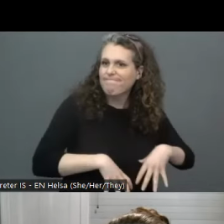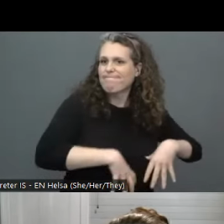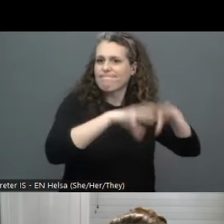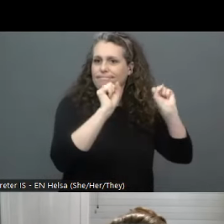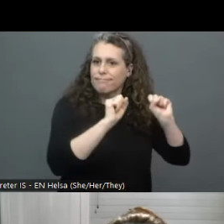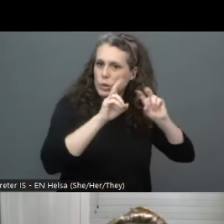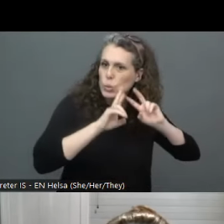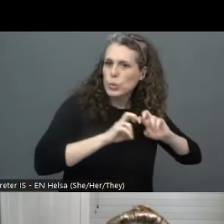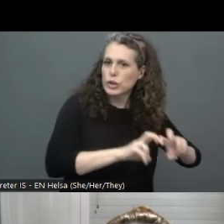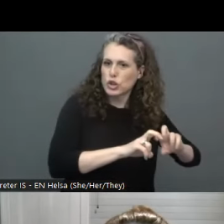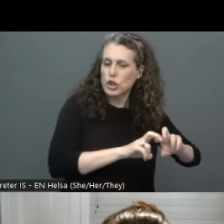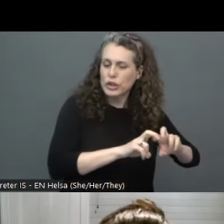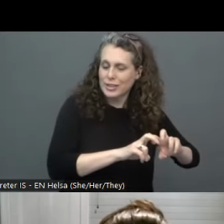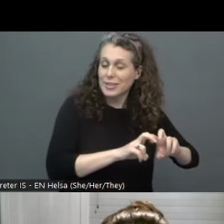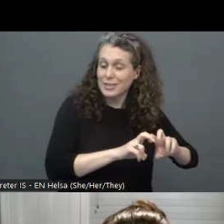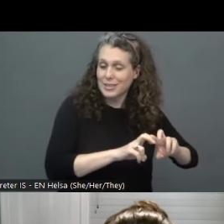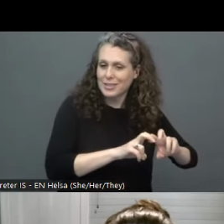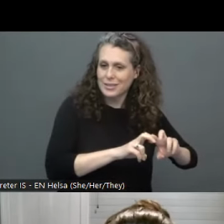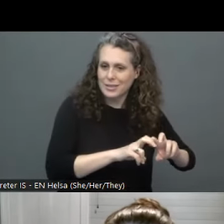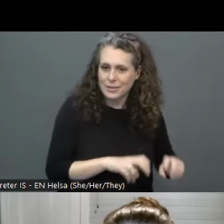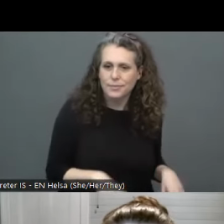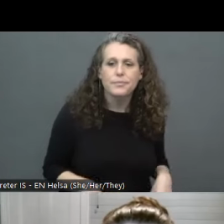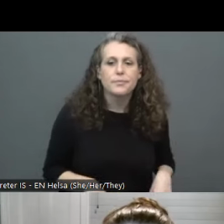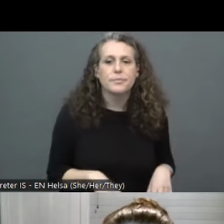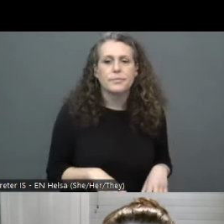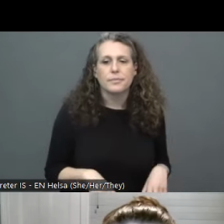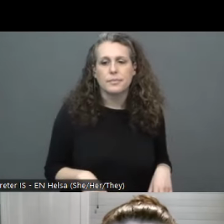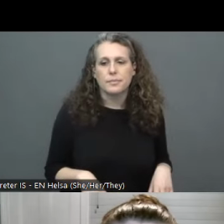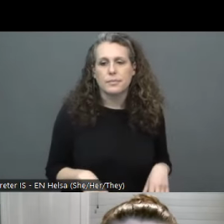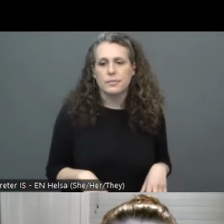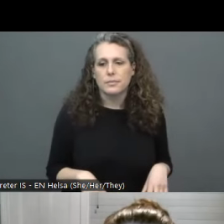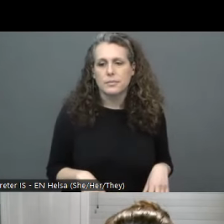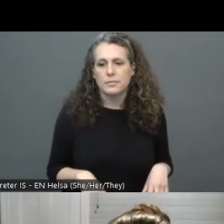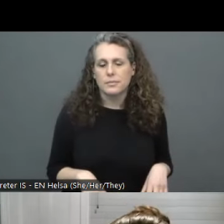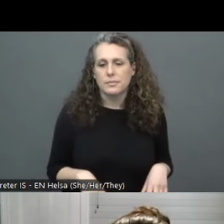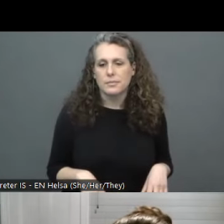hope it might be useful in the conversation that will follow after my presentation.